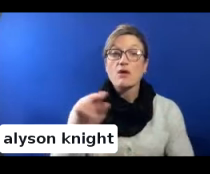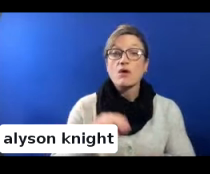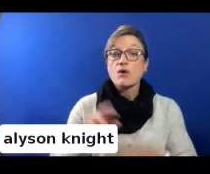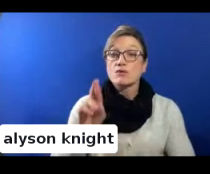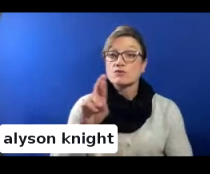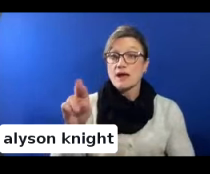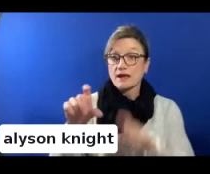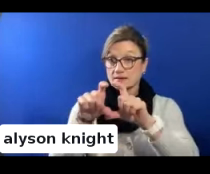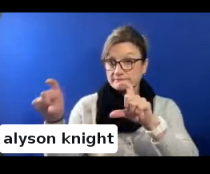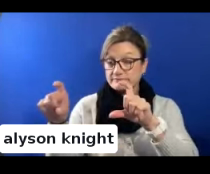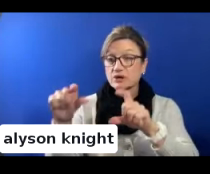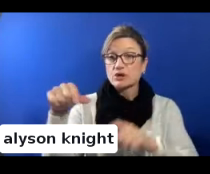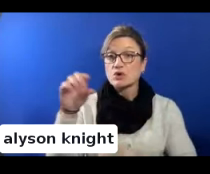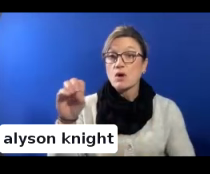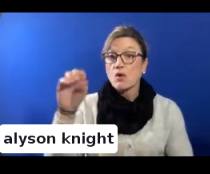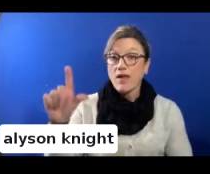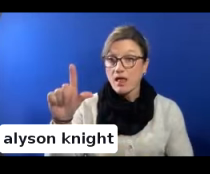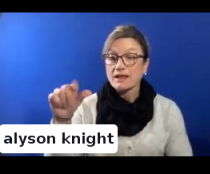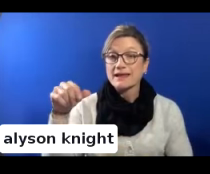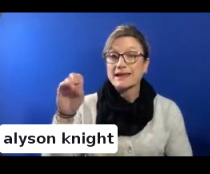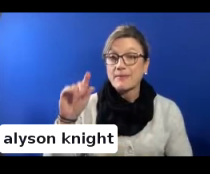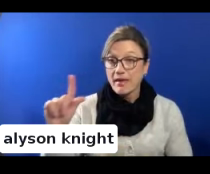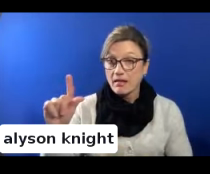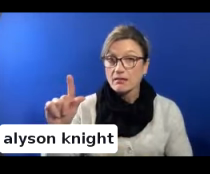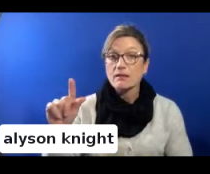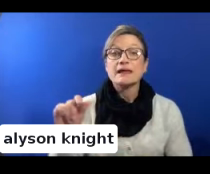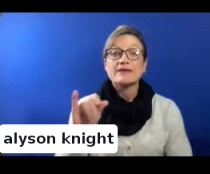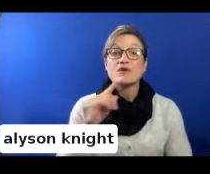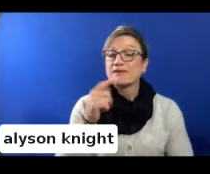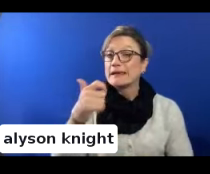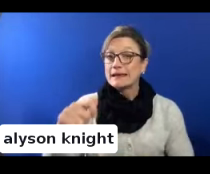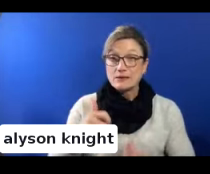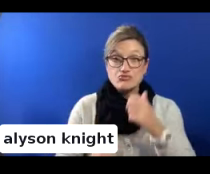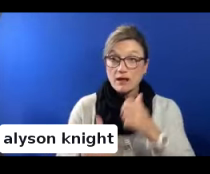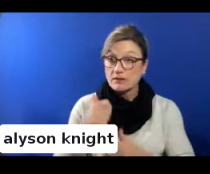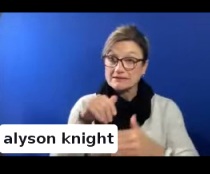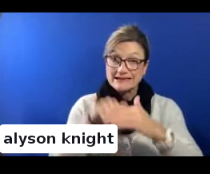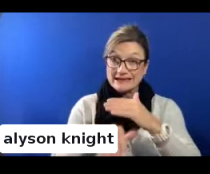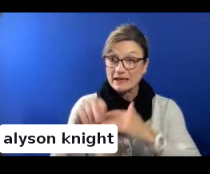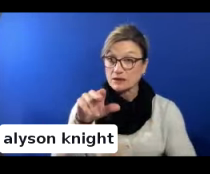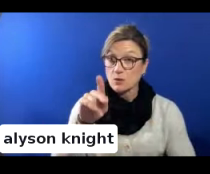is our QoL email address. If you have any difficulties accessing the portal, please do